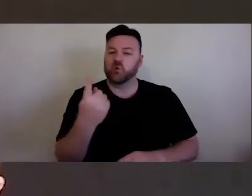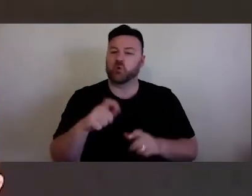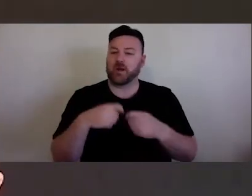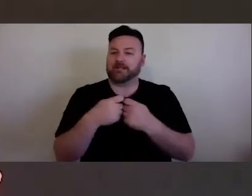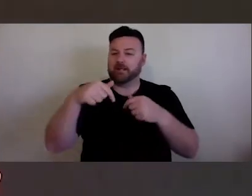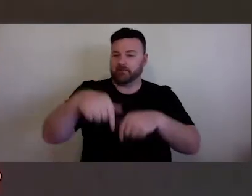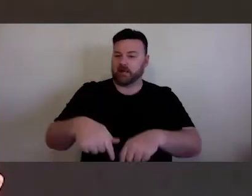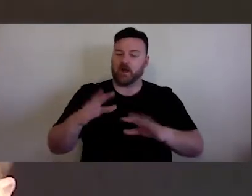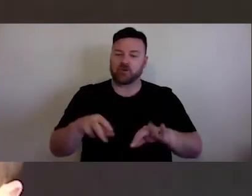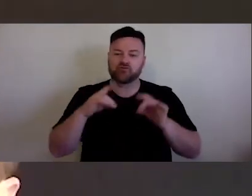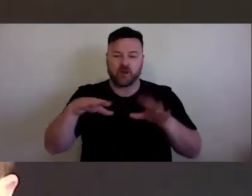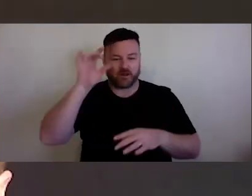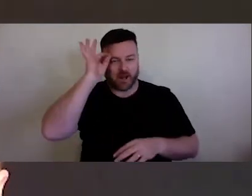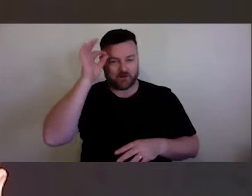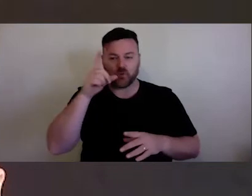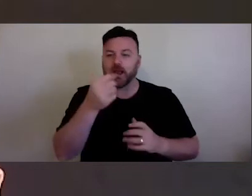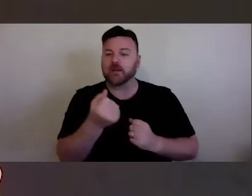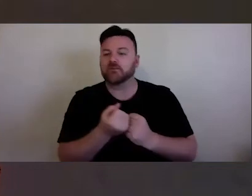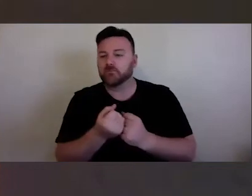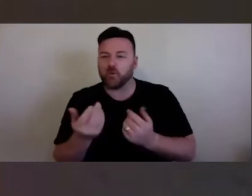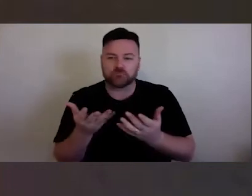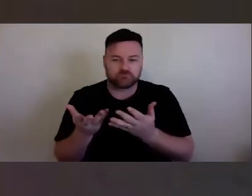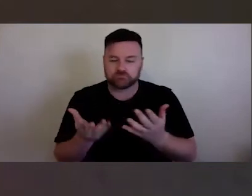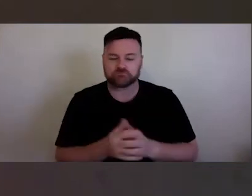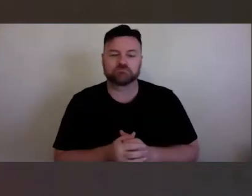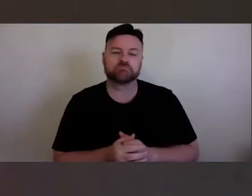that today's session will be recorded and we will send you a link